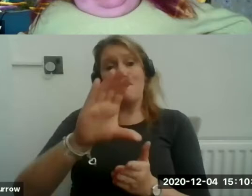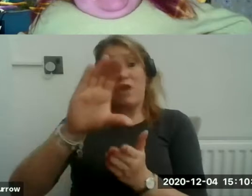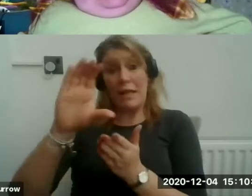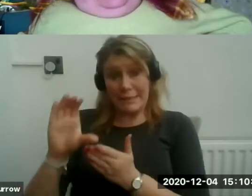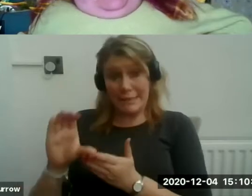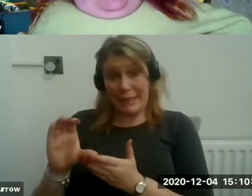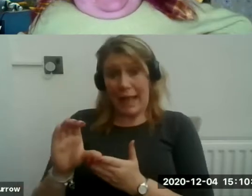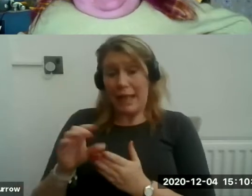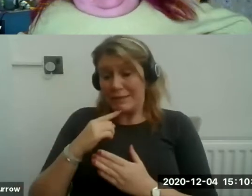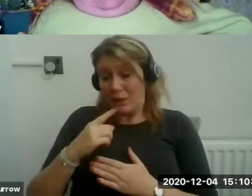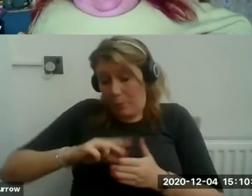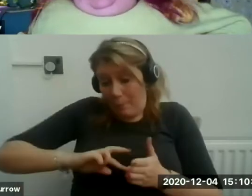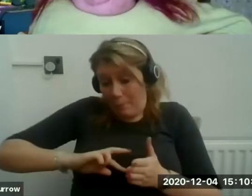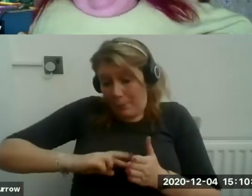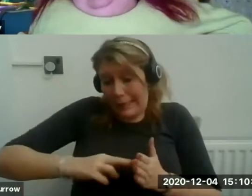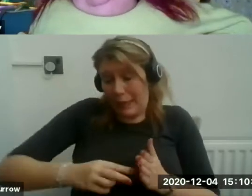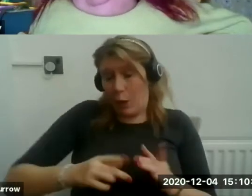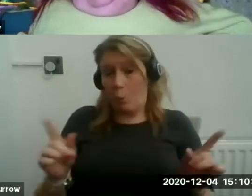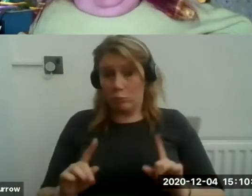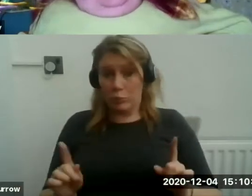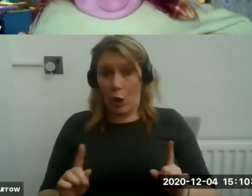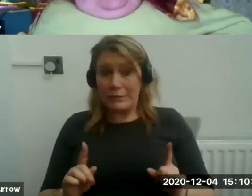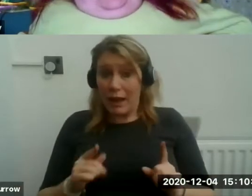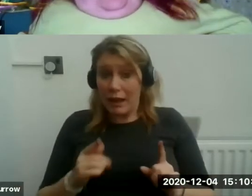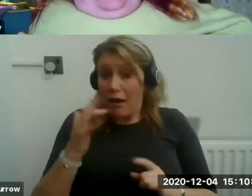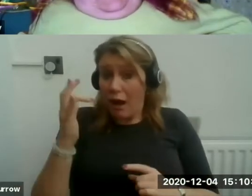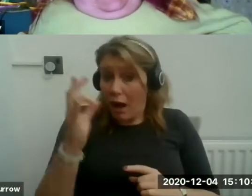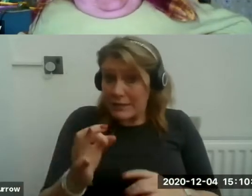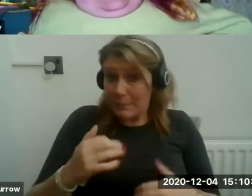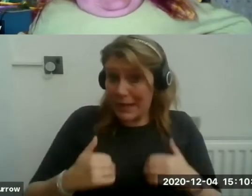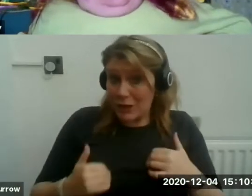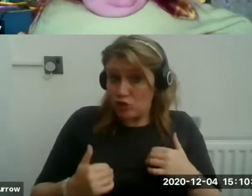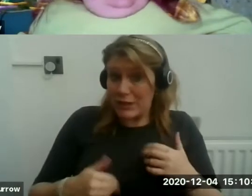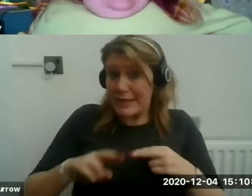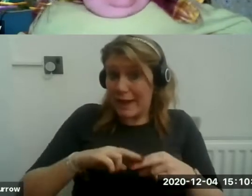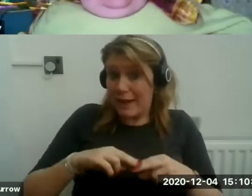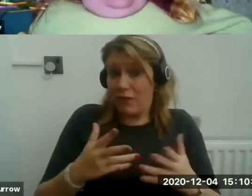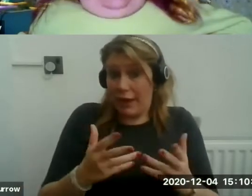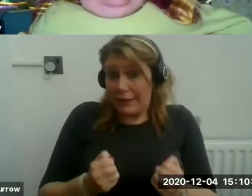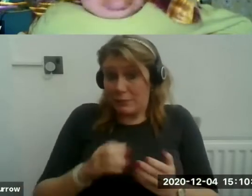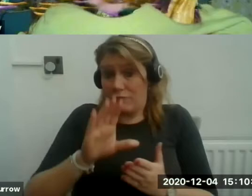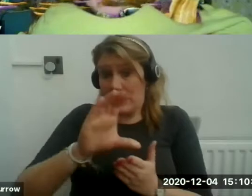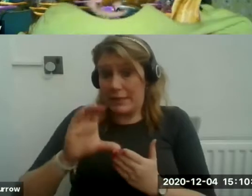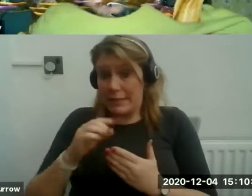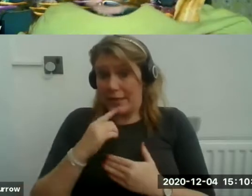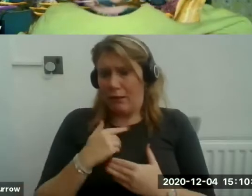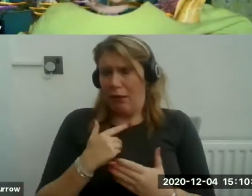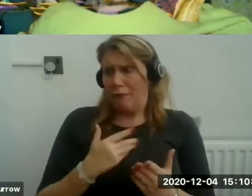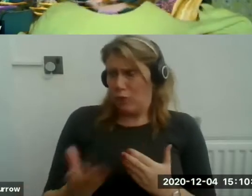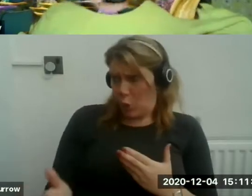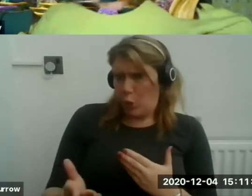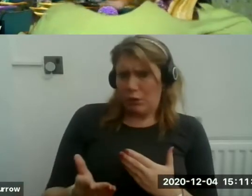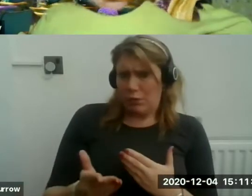she was planning to do it and would I be interested and she got the funding and